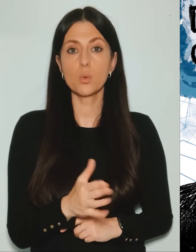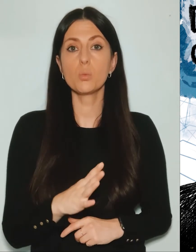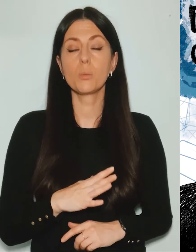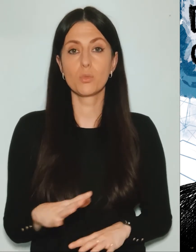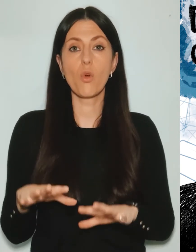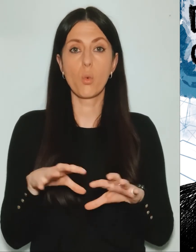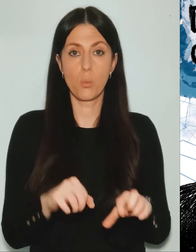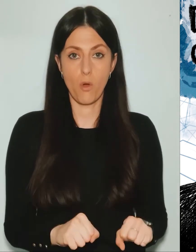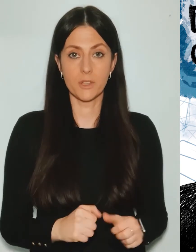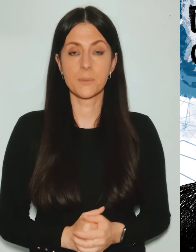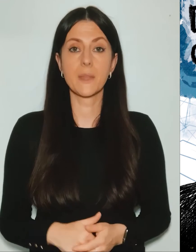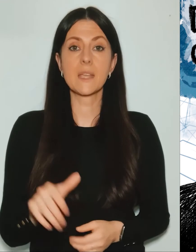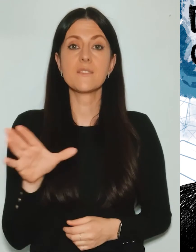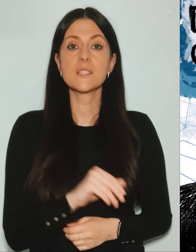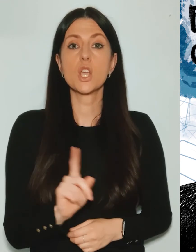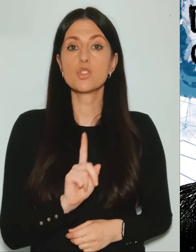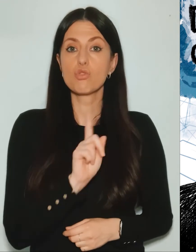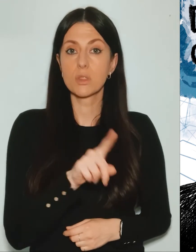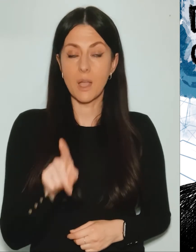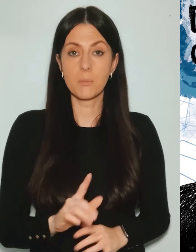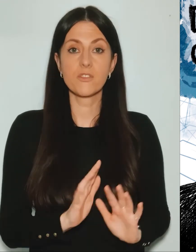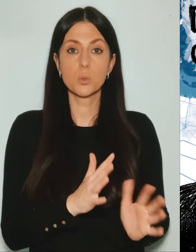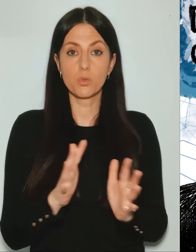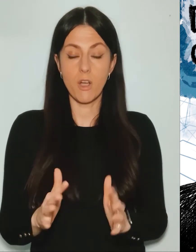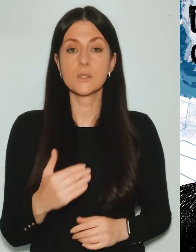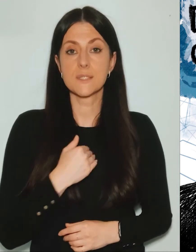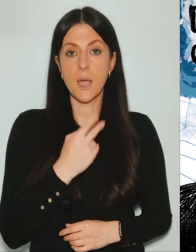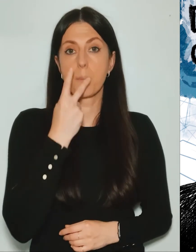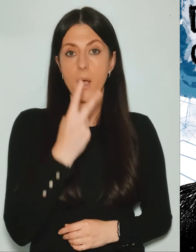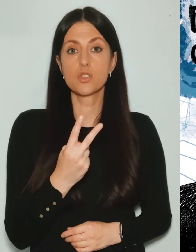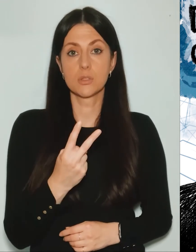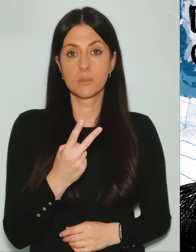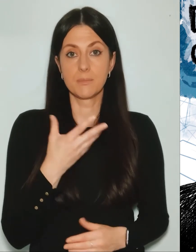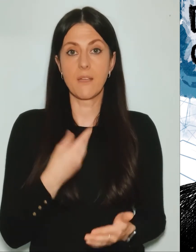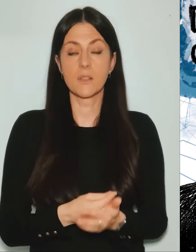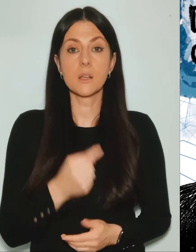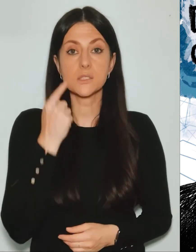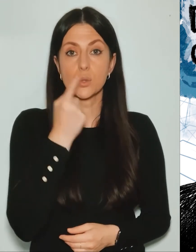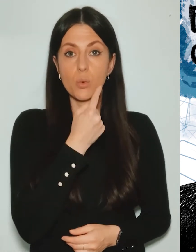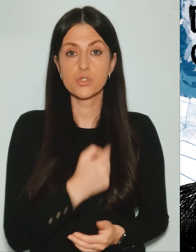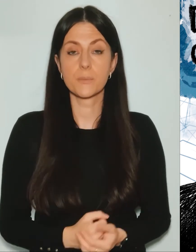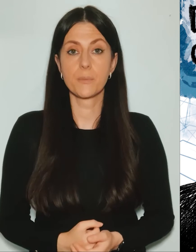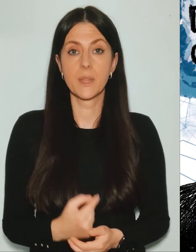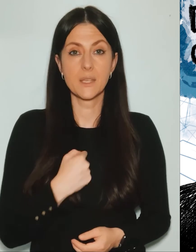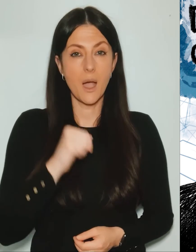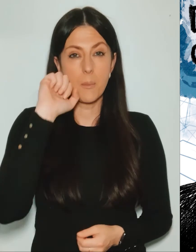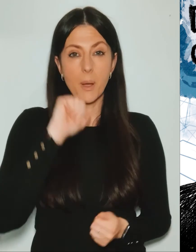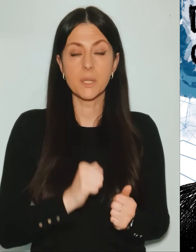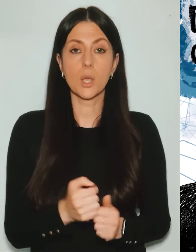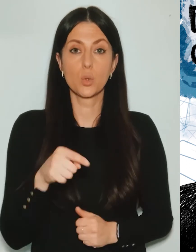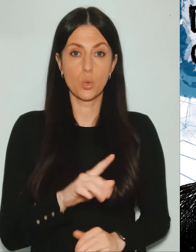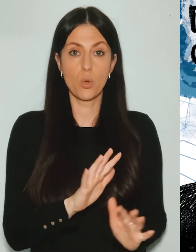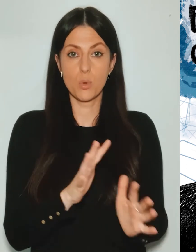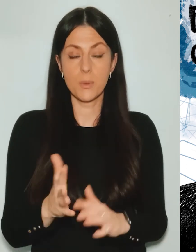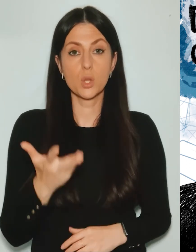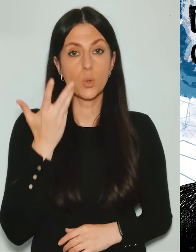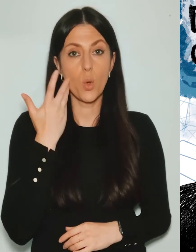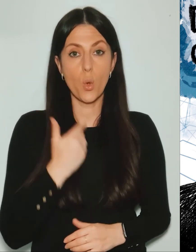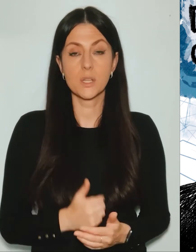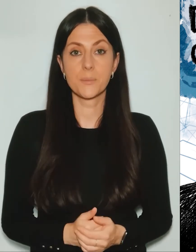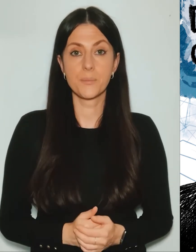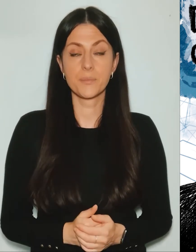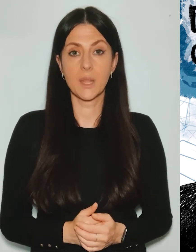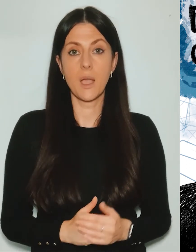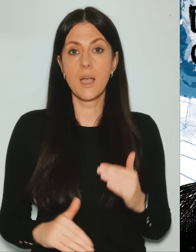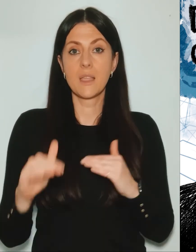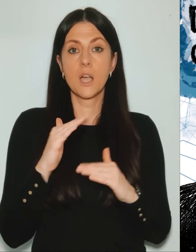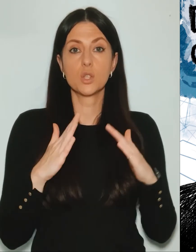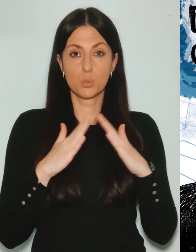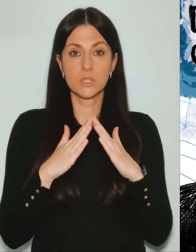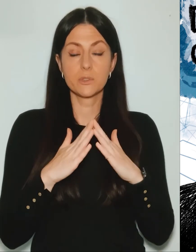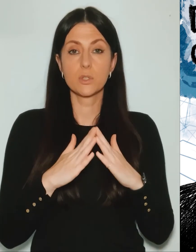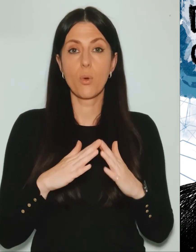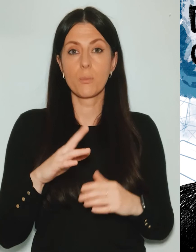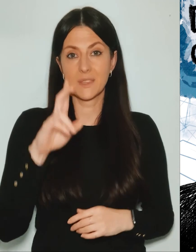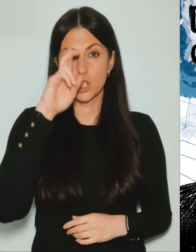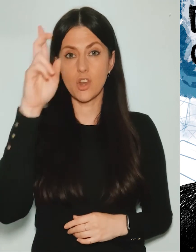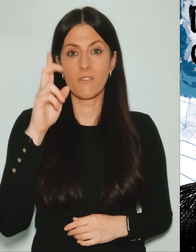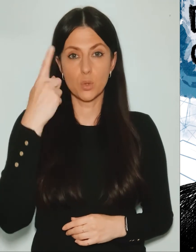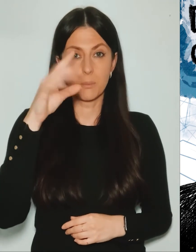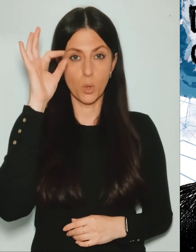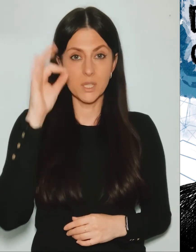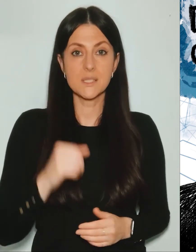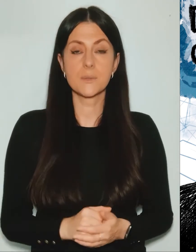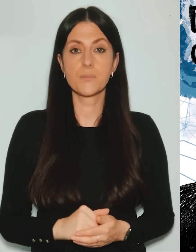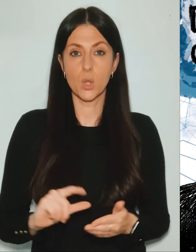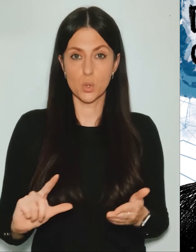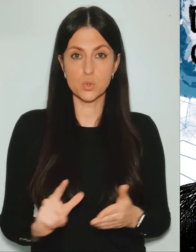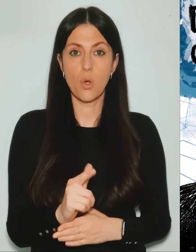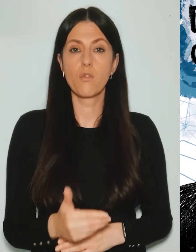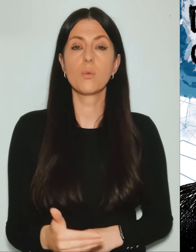Everything that was going on there, I saw it with my own eyes, and I remember the moment when the yellow-blue flag rose above the State Police House again,